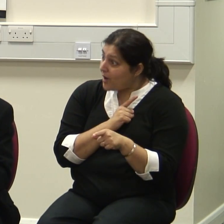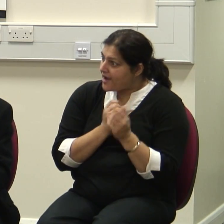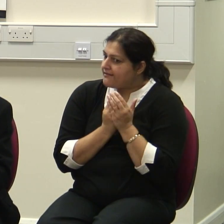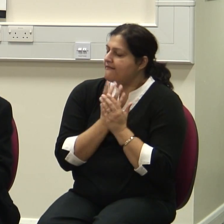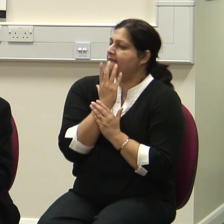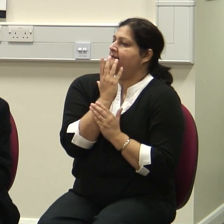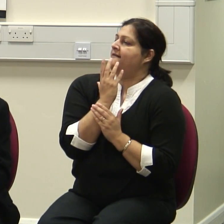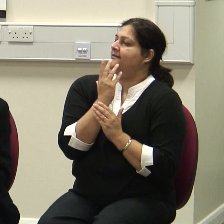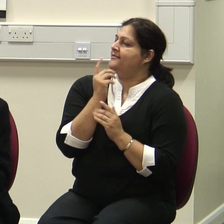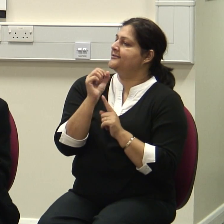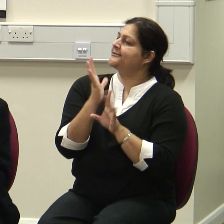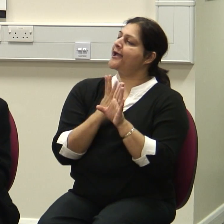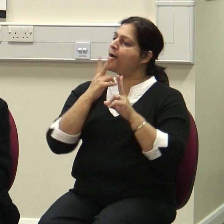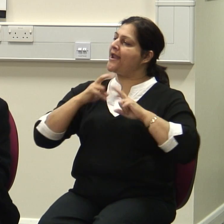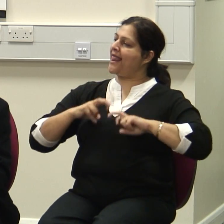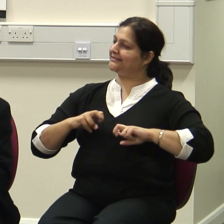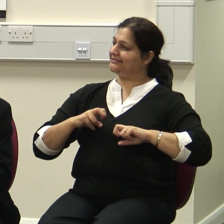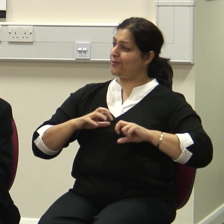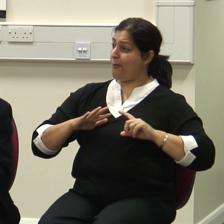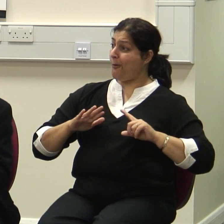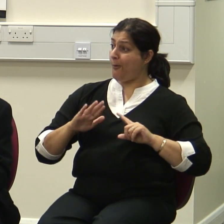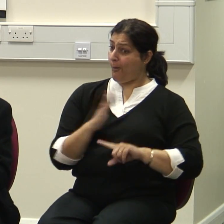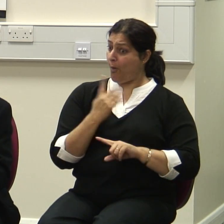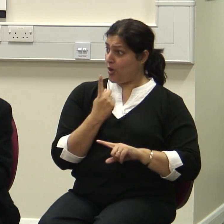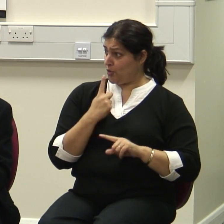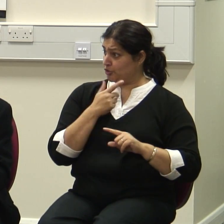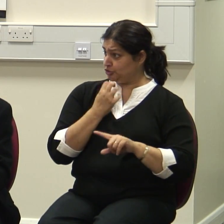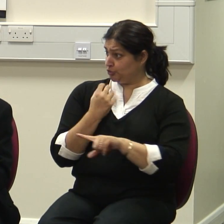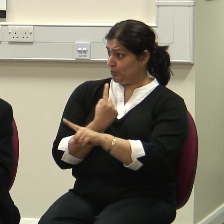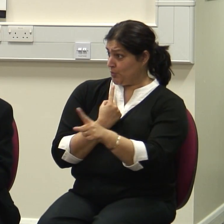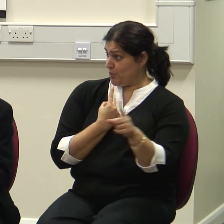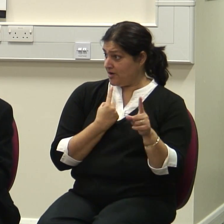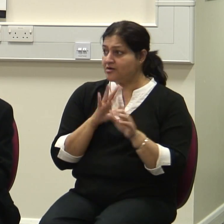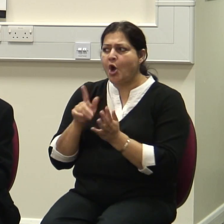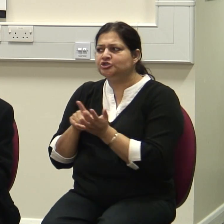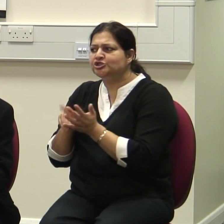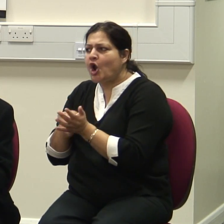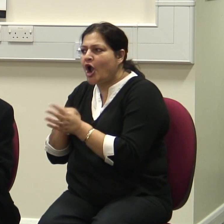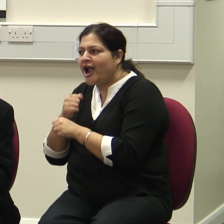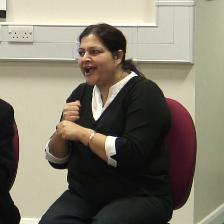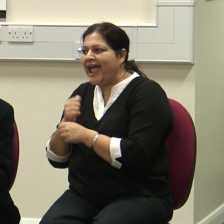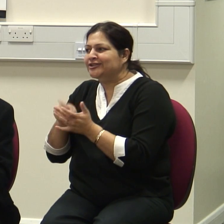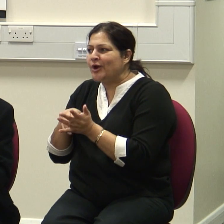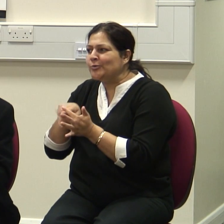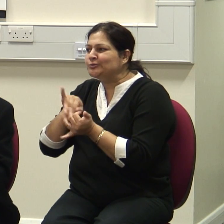they were all Jews except for Ernest Jones and Jung who then left.